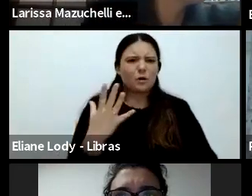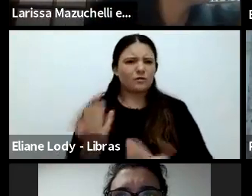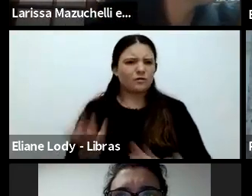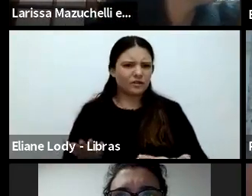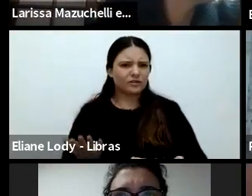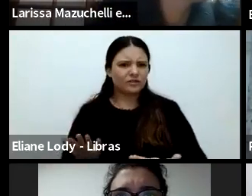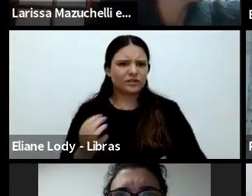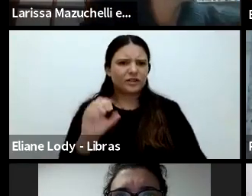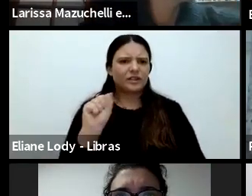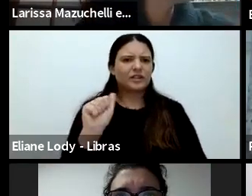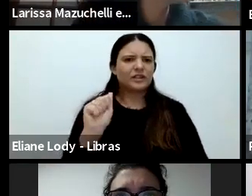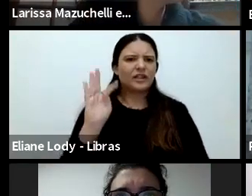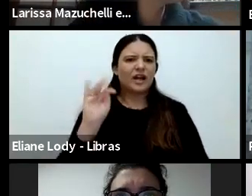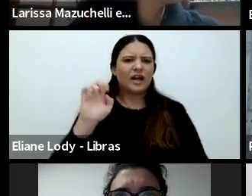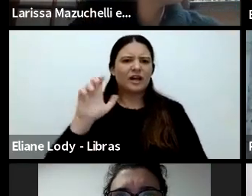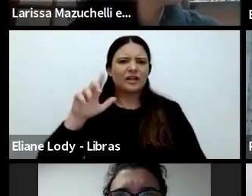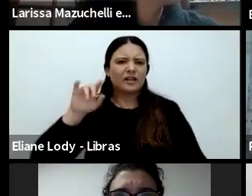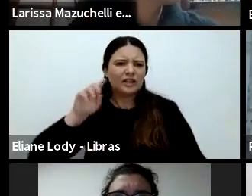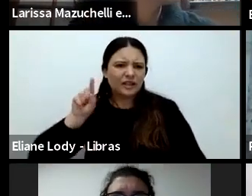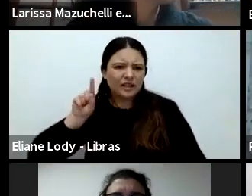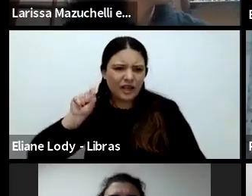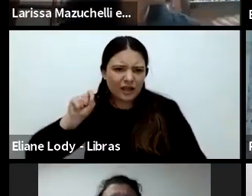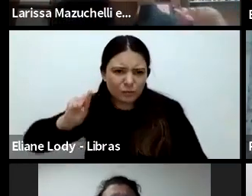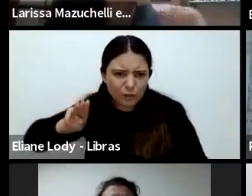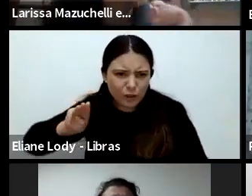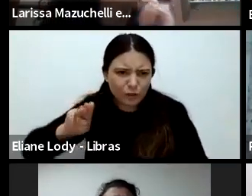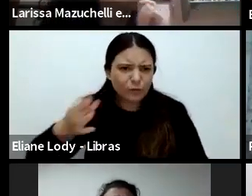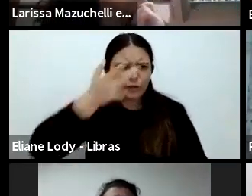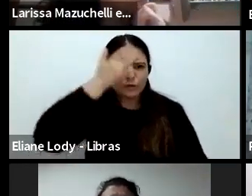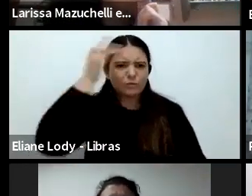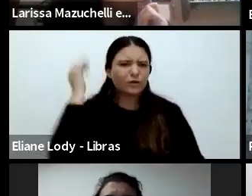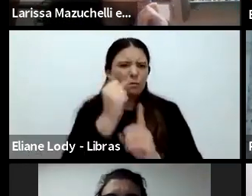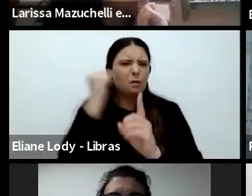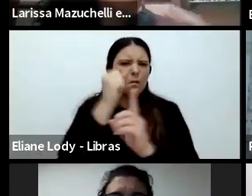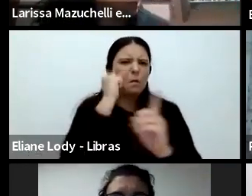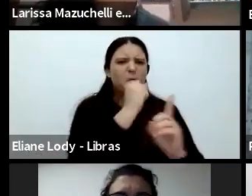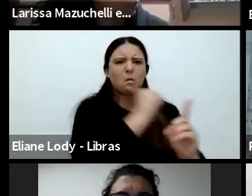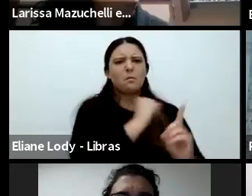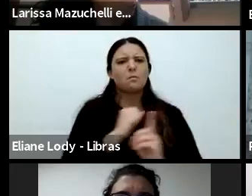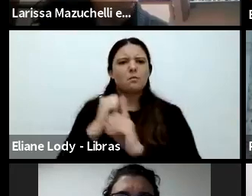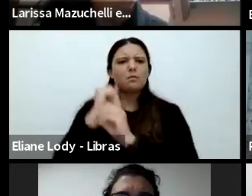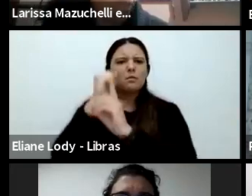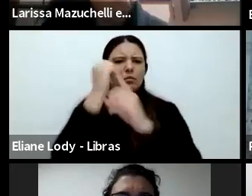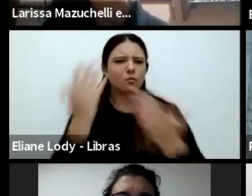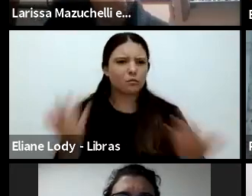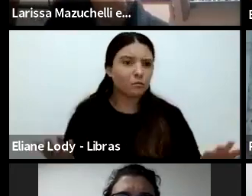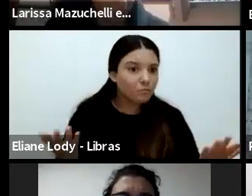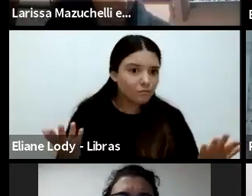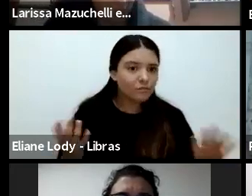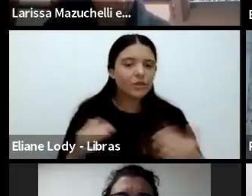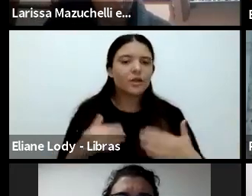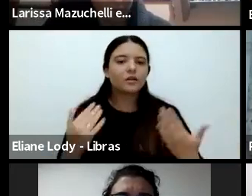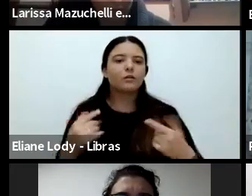to kill 10 million people. They didn't quite fit. So in it you know the the in it you know the the collusion between. killing killing people and edge